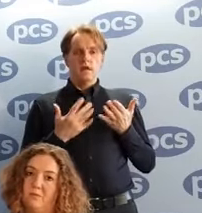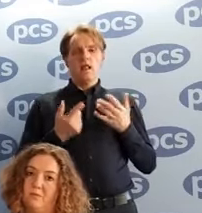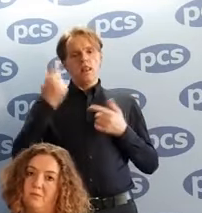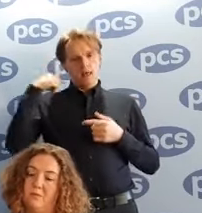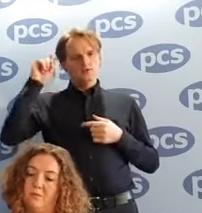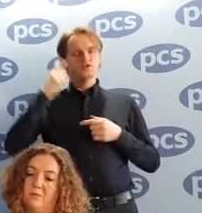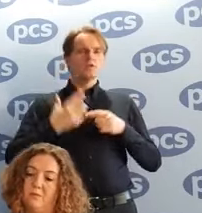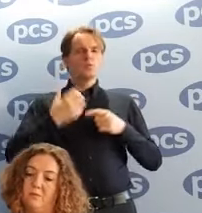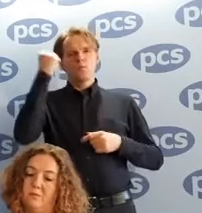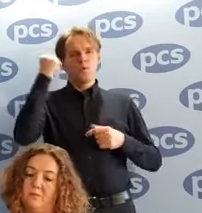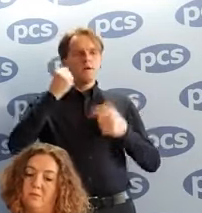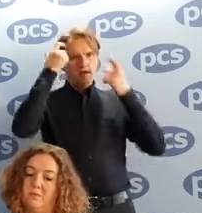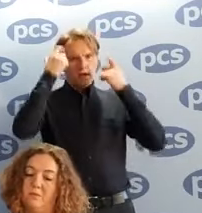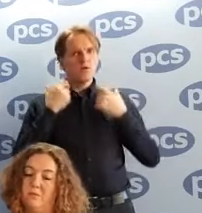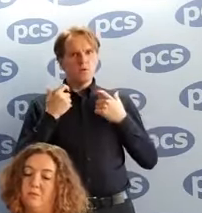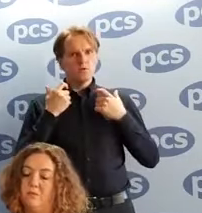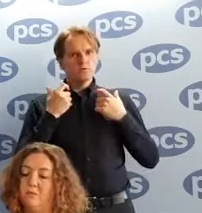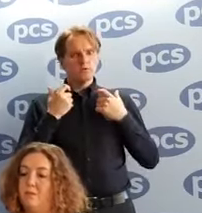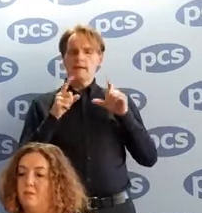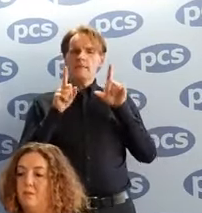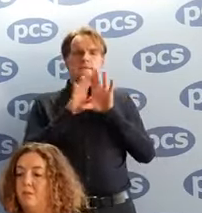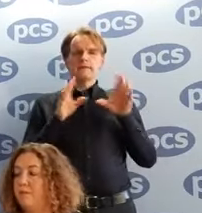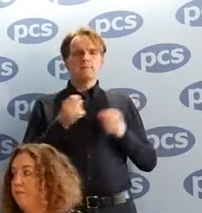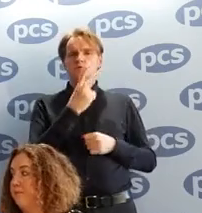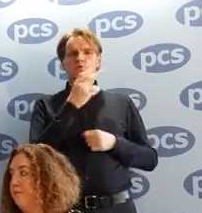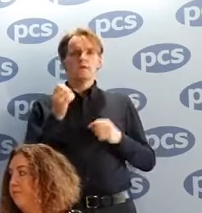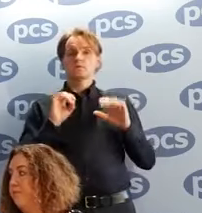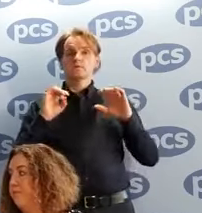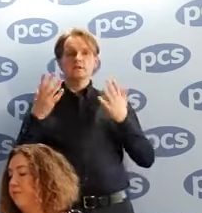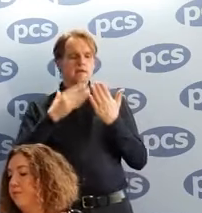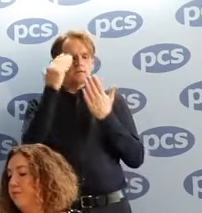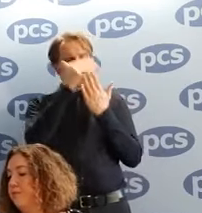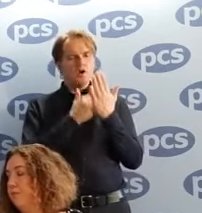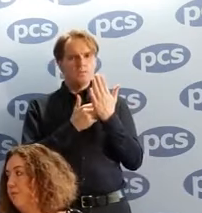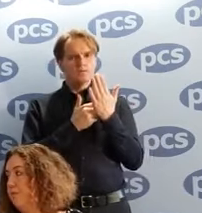terms. Remember that, because it's an important security and if they change we will come